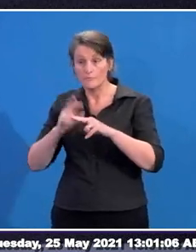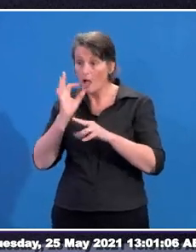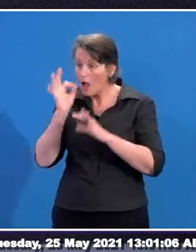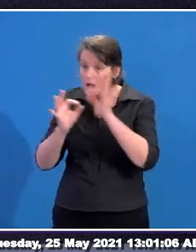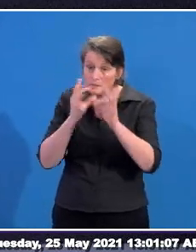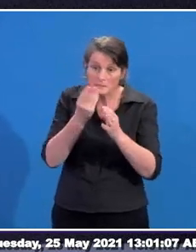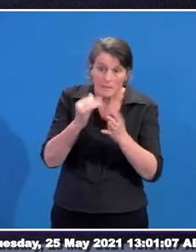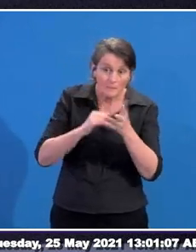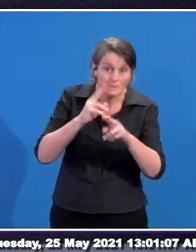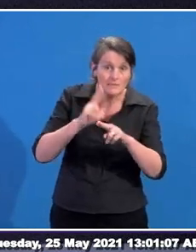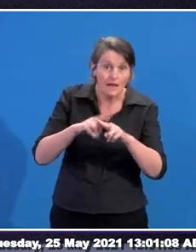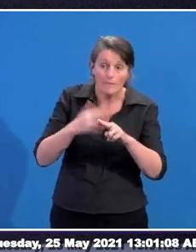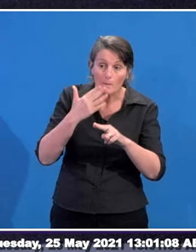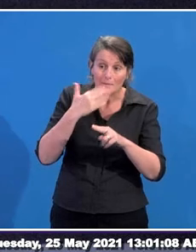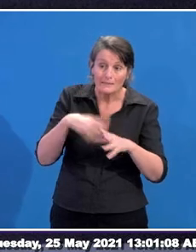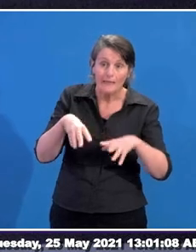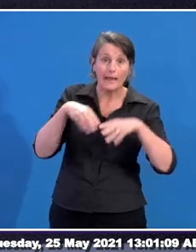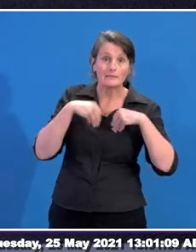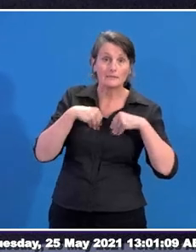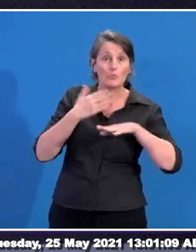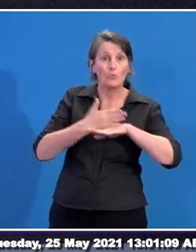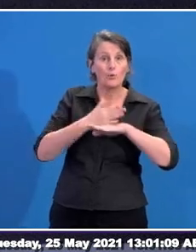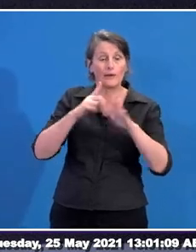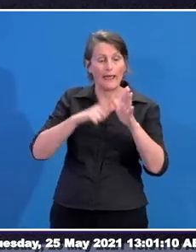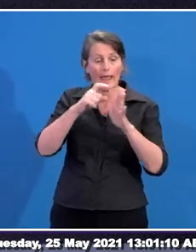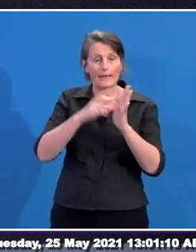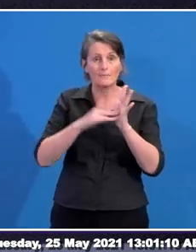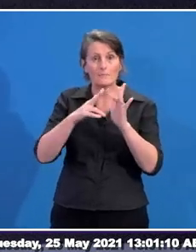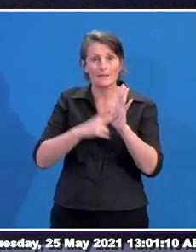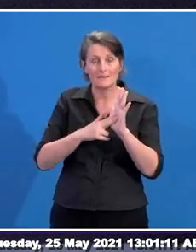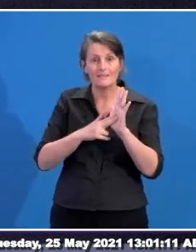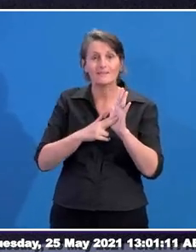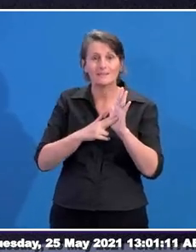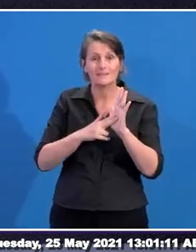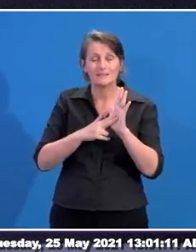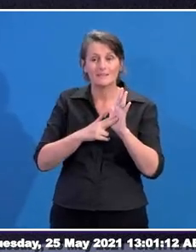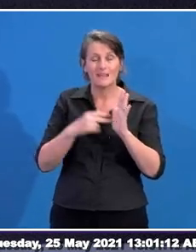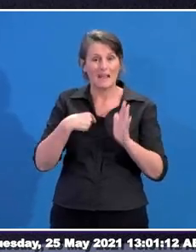admin responsibilities and I think they were struggling in their own